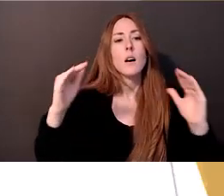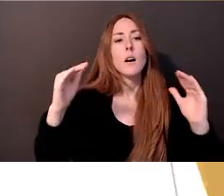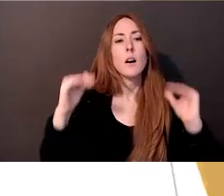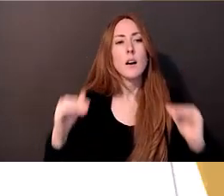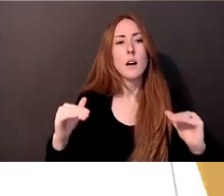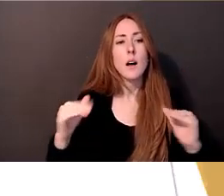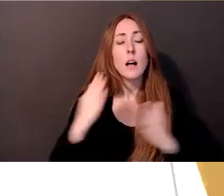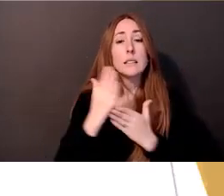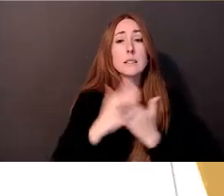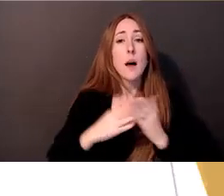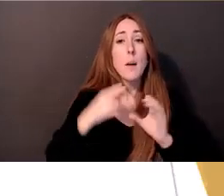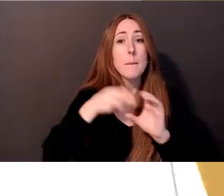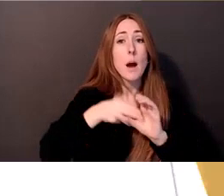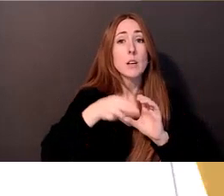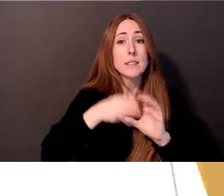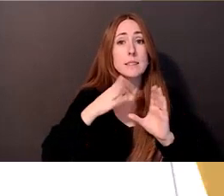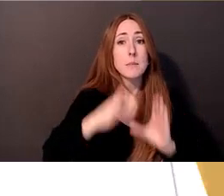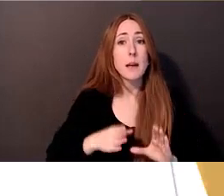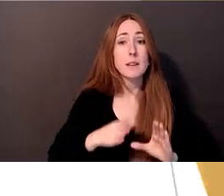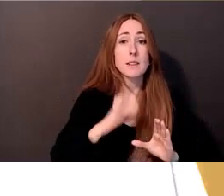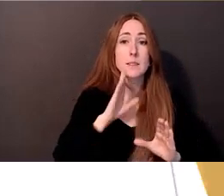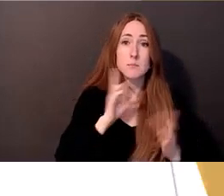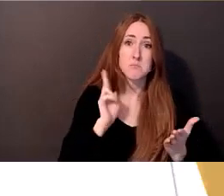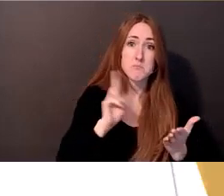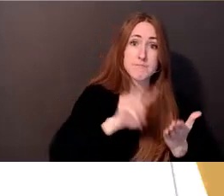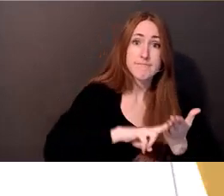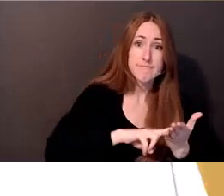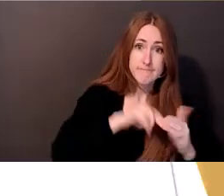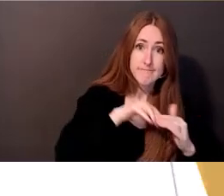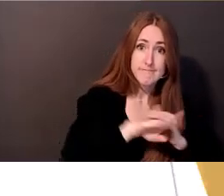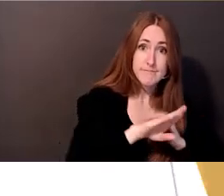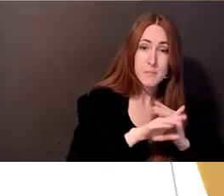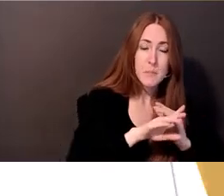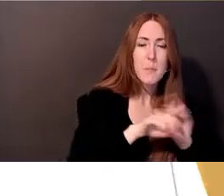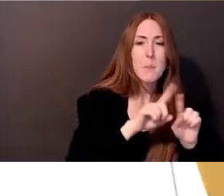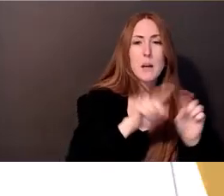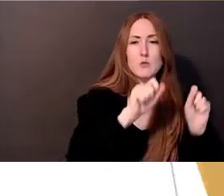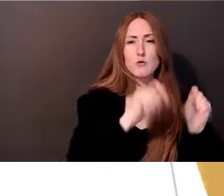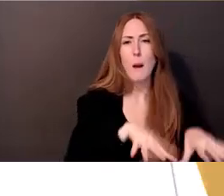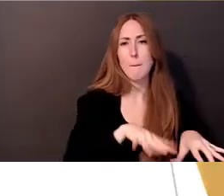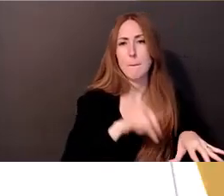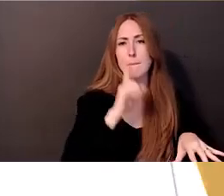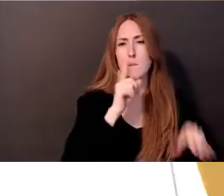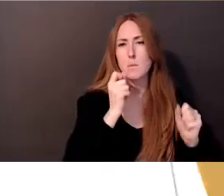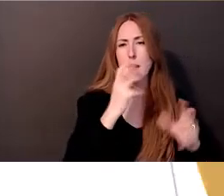who enroll in the program and drop out for various reasons. So I've listed some of the more common reasons